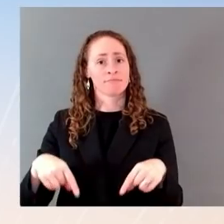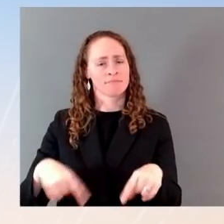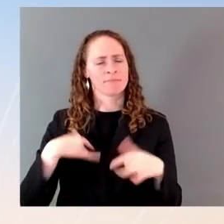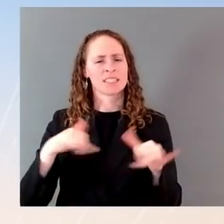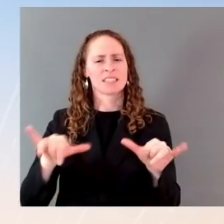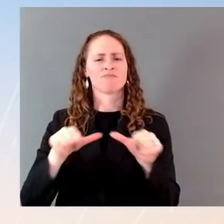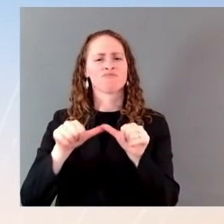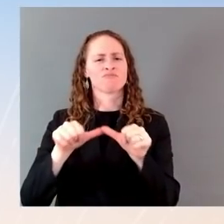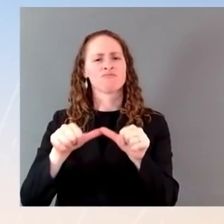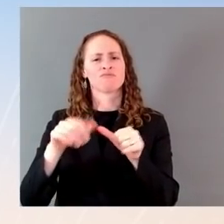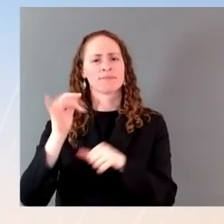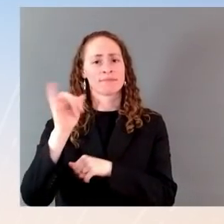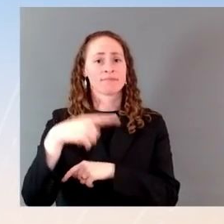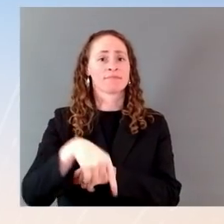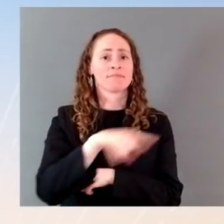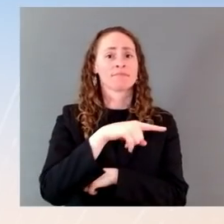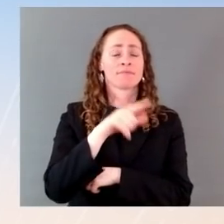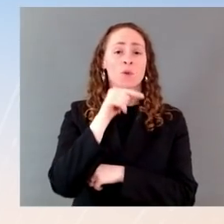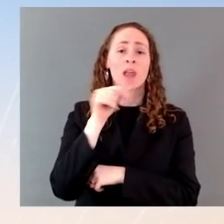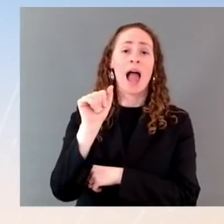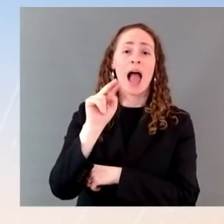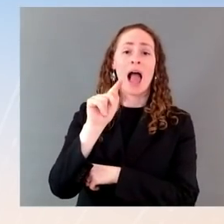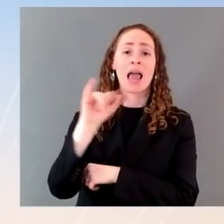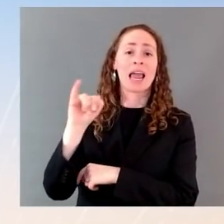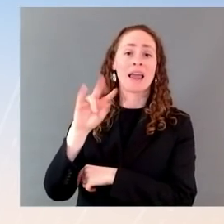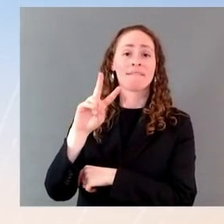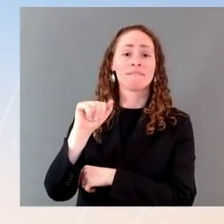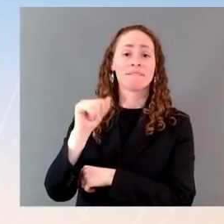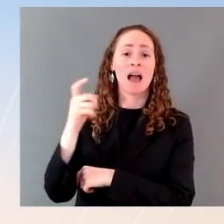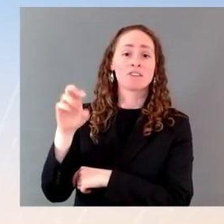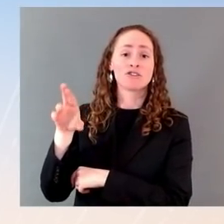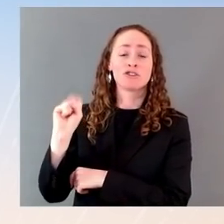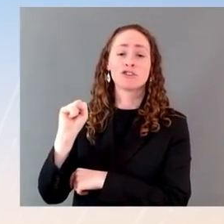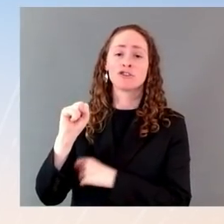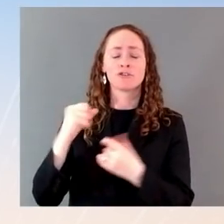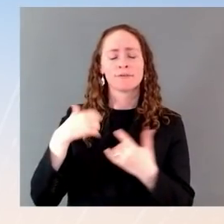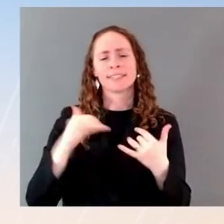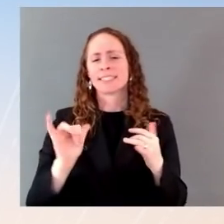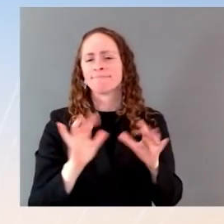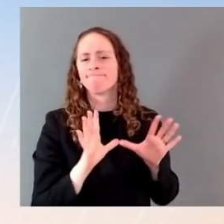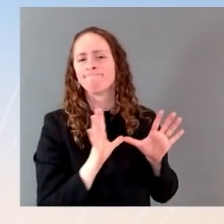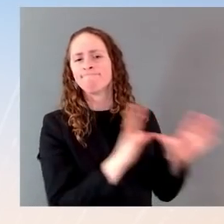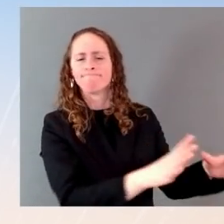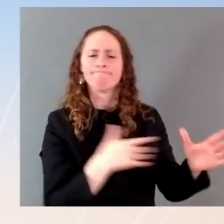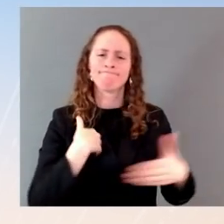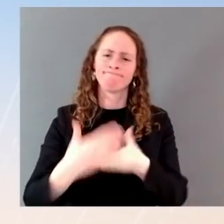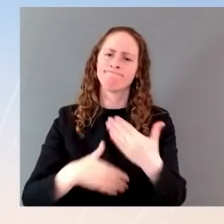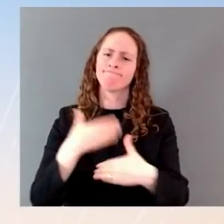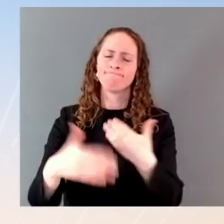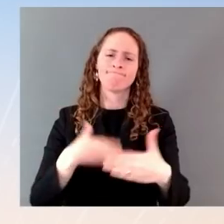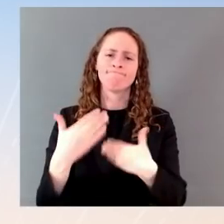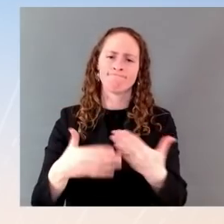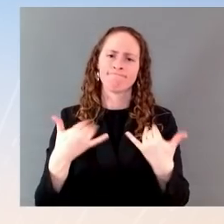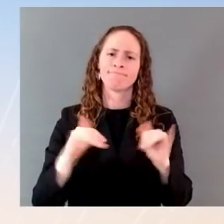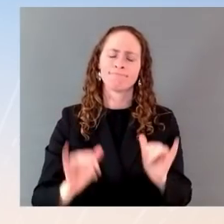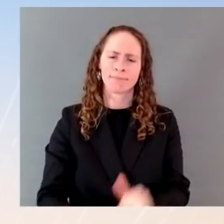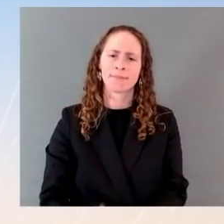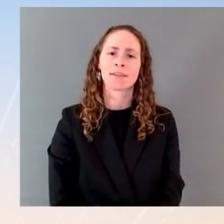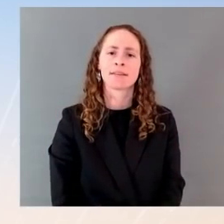And we've got a new variant, and cases are rising. The President has been clear we'll use every tool to protect the American people, and we hope others will join us in that effort.